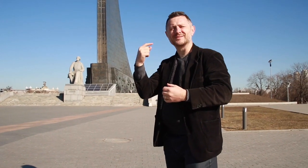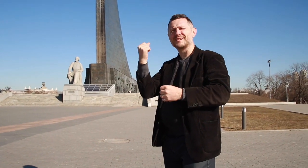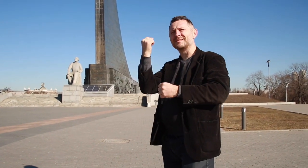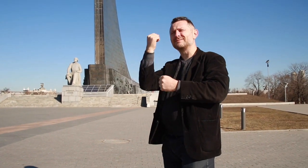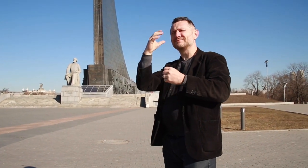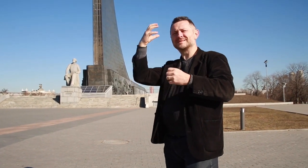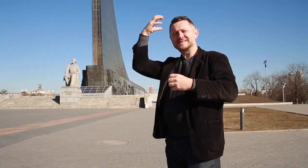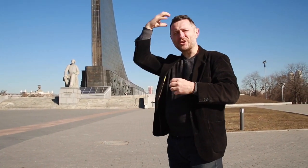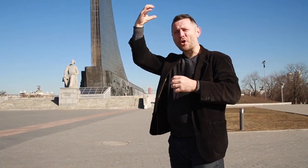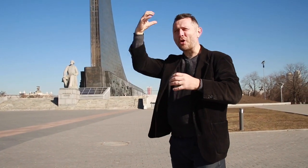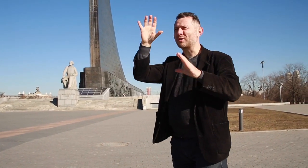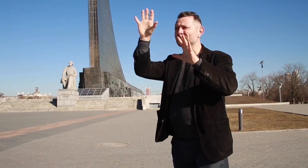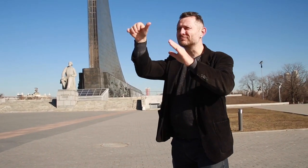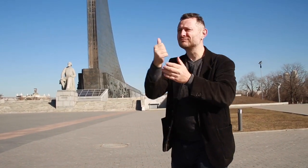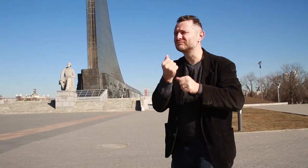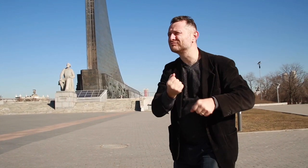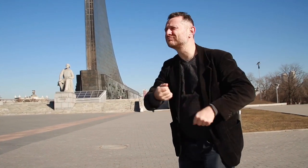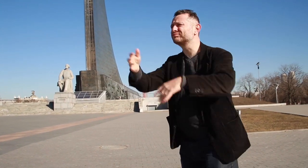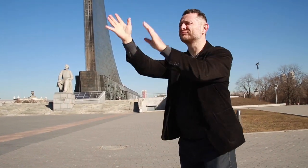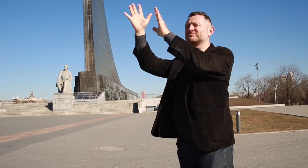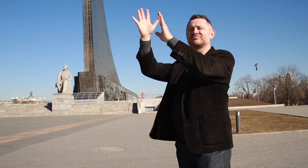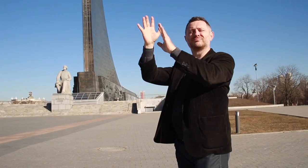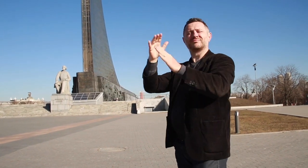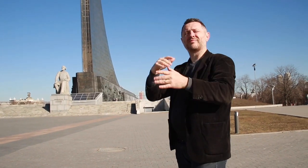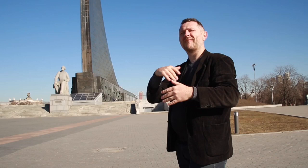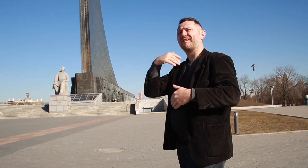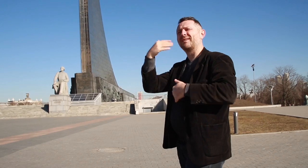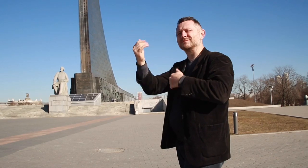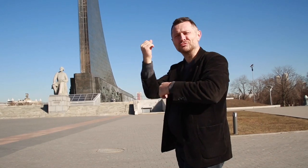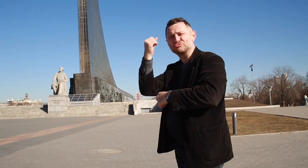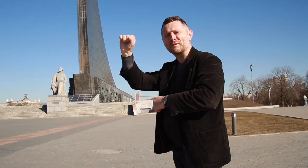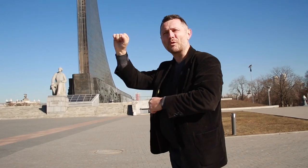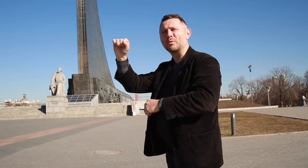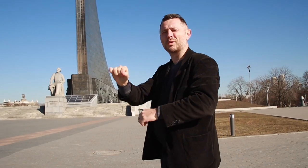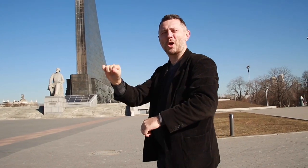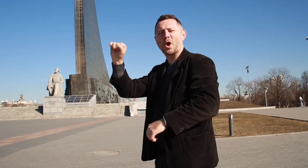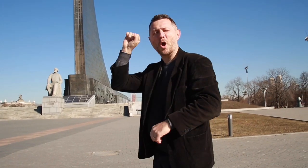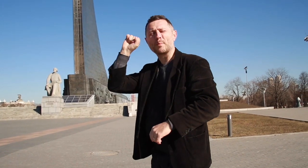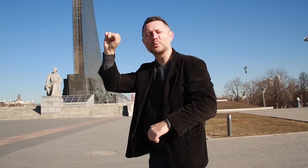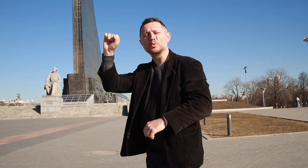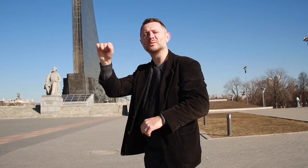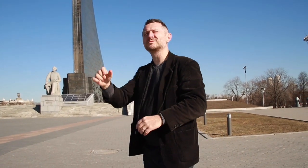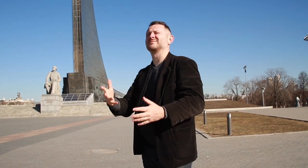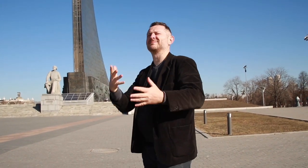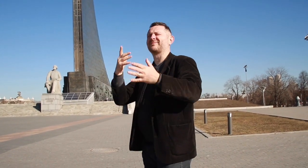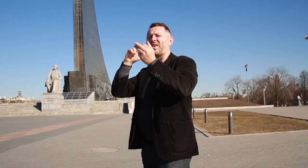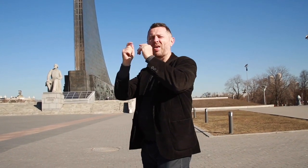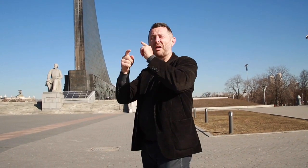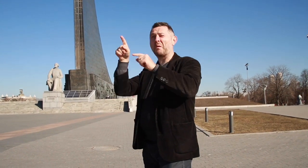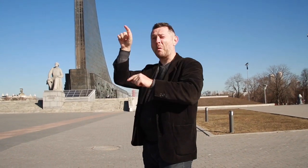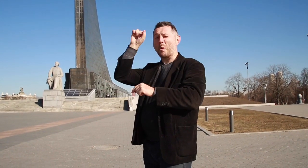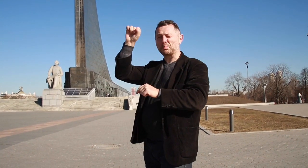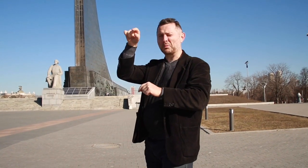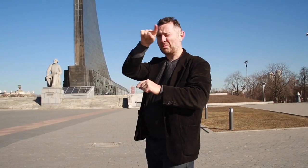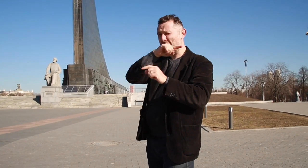studies a priority. Konstantin Tsiolkovsky was disappointed that the government was unable to pay attention to